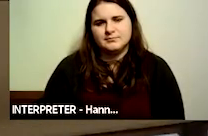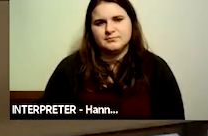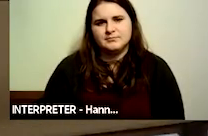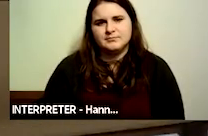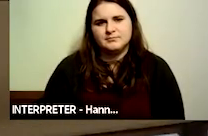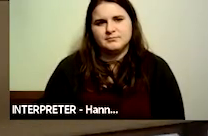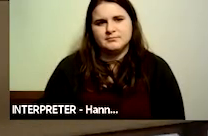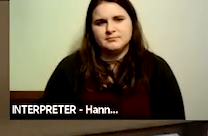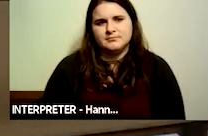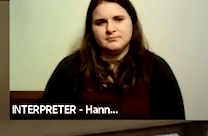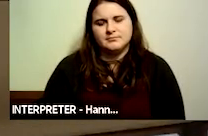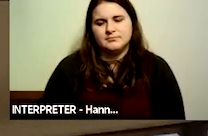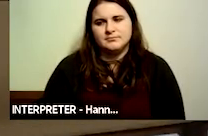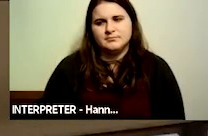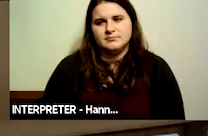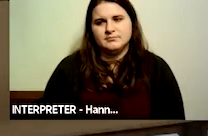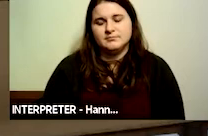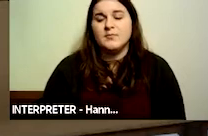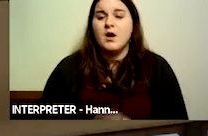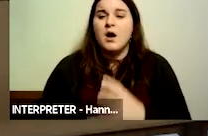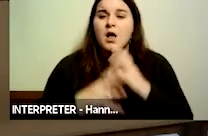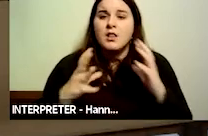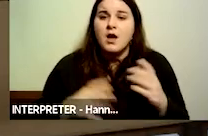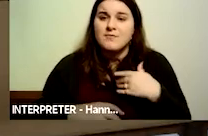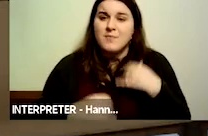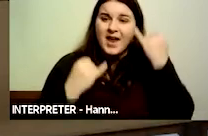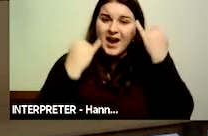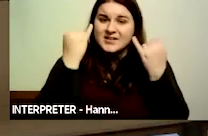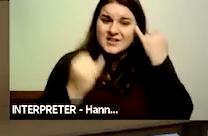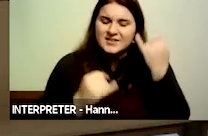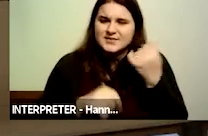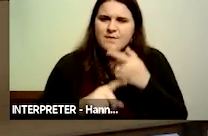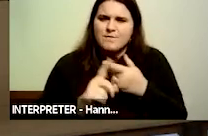frankly, come from my student workers I we always have at least one or two.